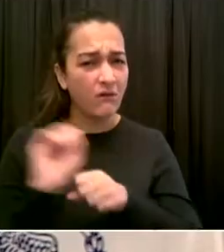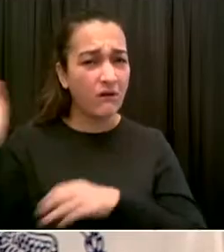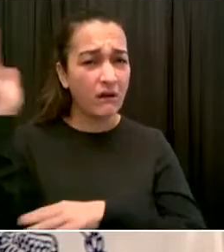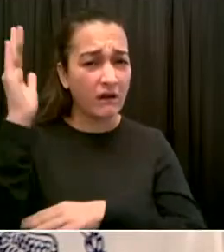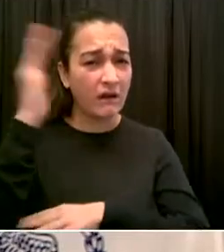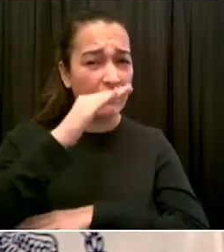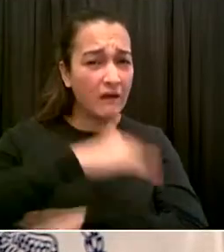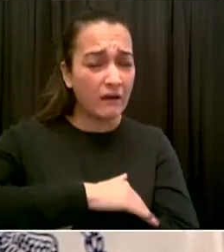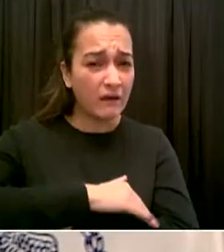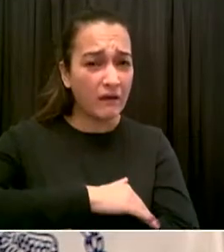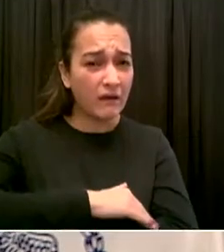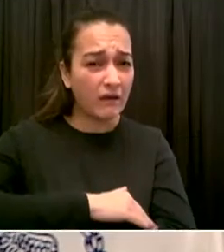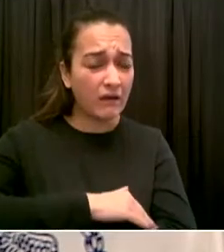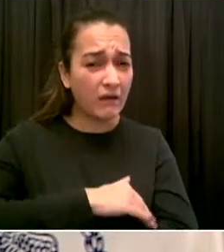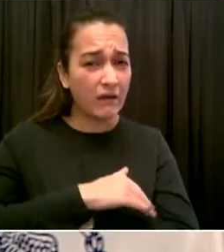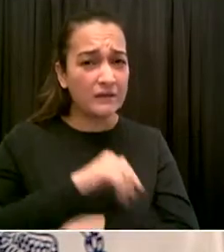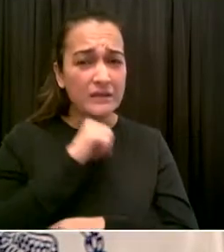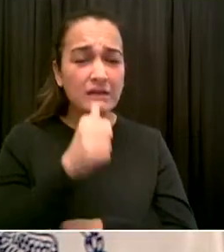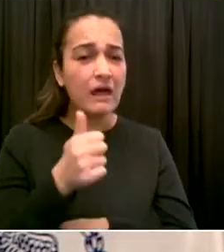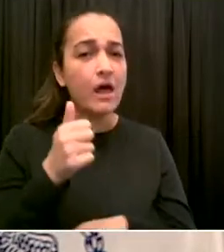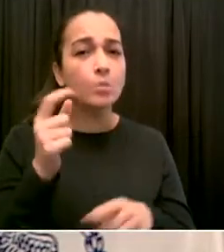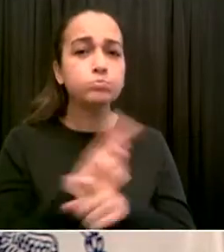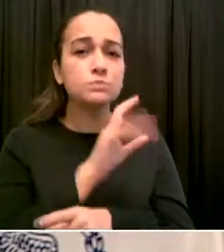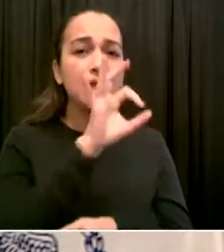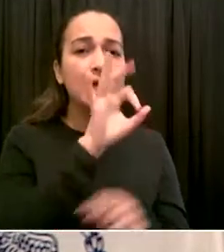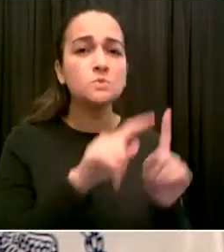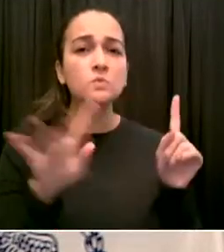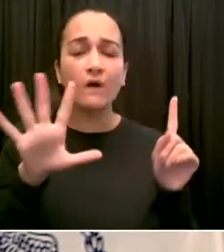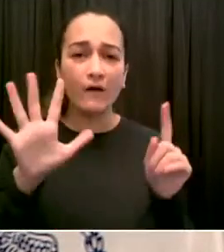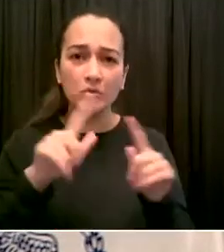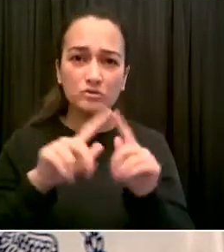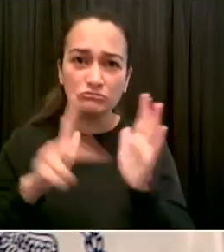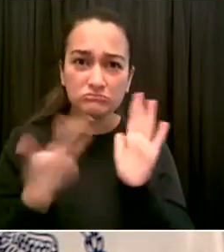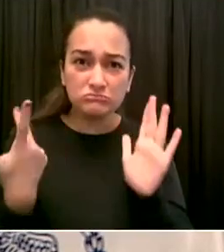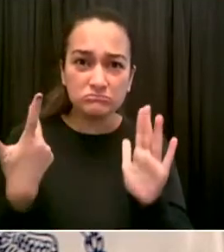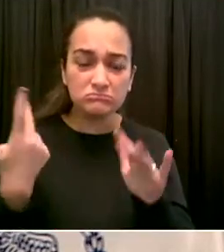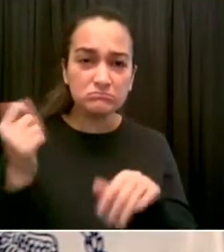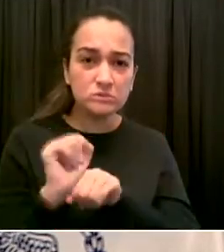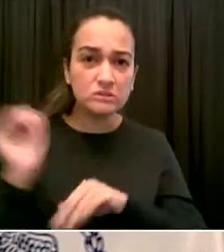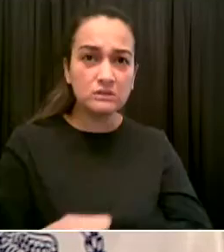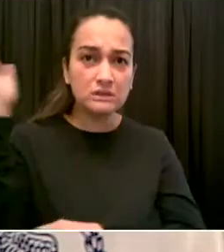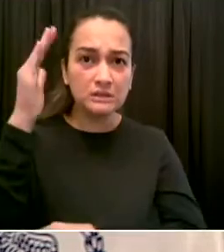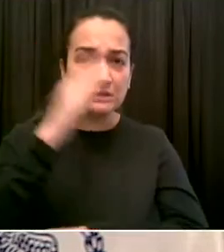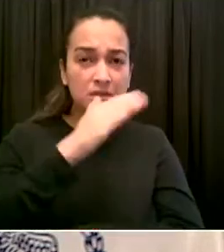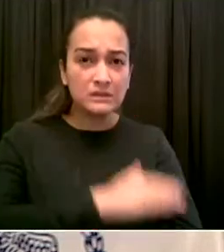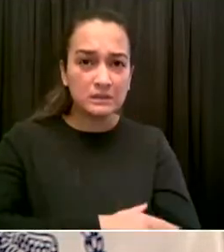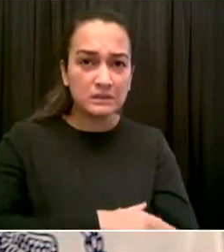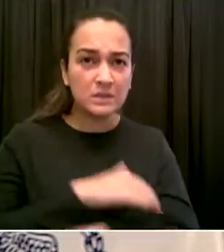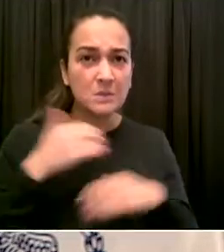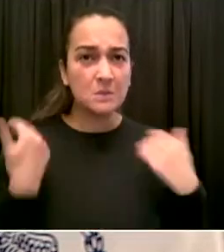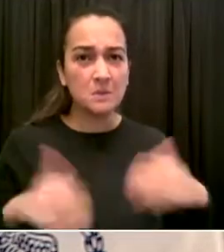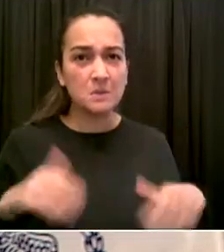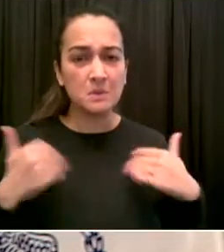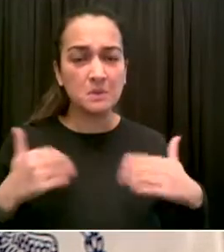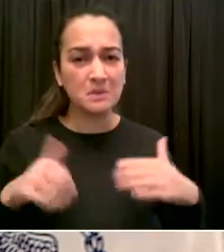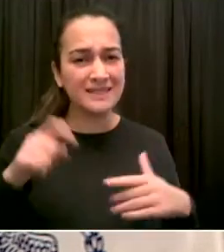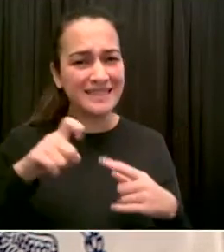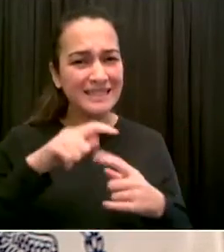THEY GET RBUNED OUT. THEY DON'T